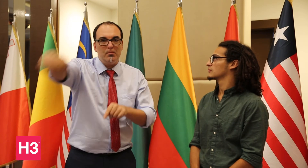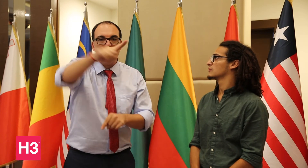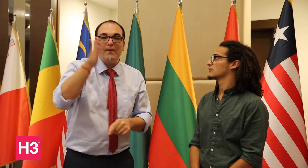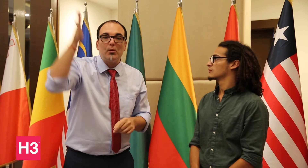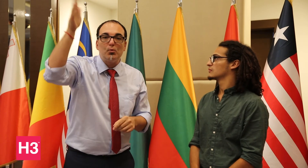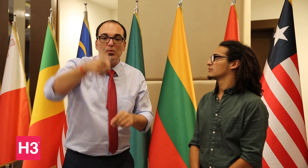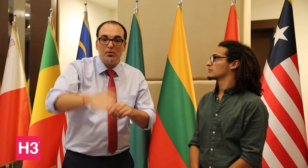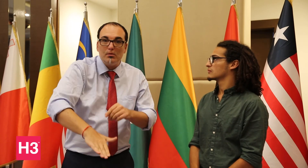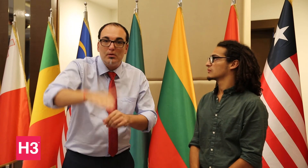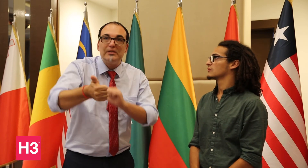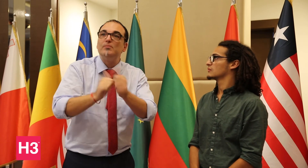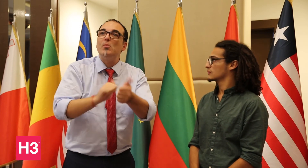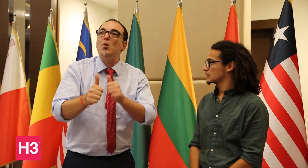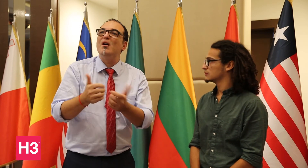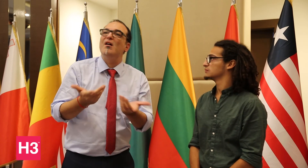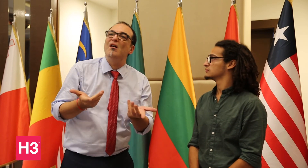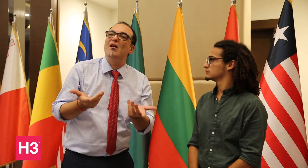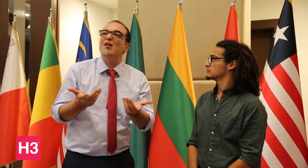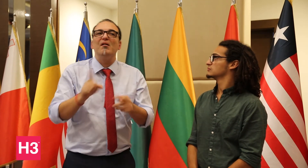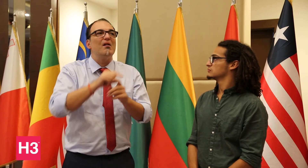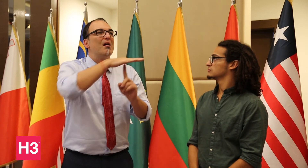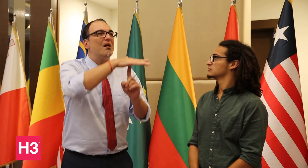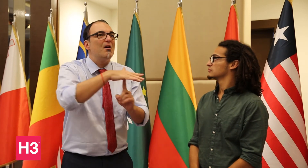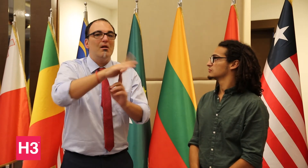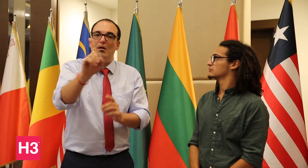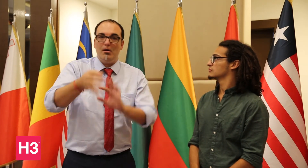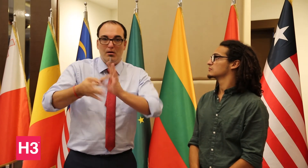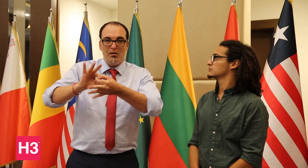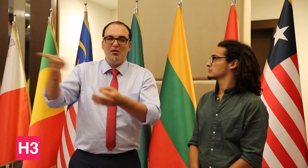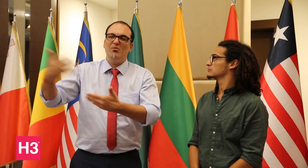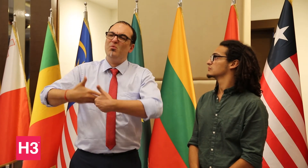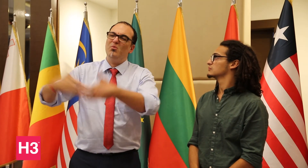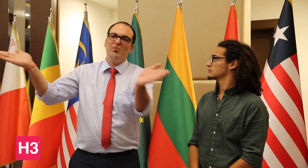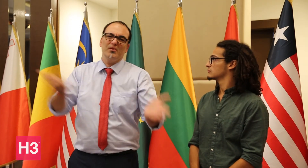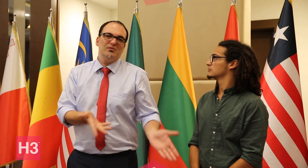The door is wide open. Know that your future in sports is possible, and Deaflympics will welcome you.